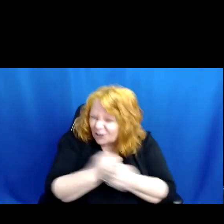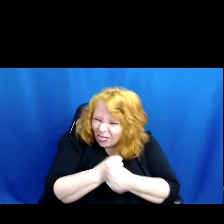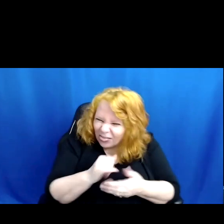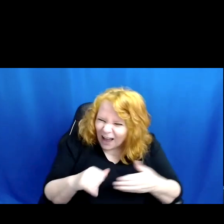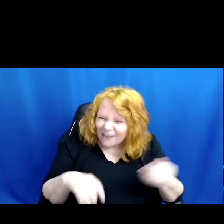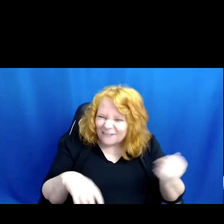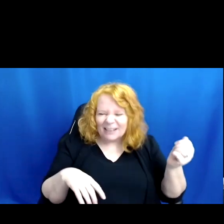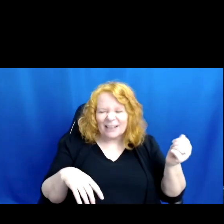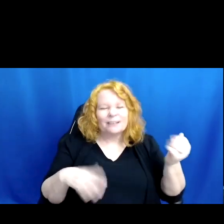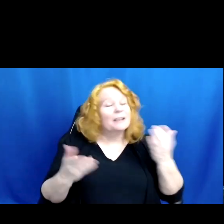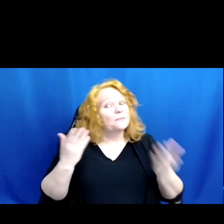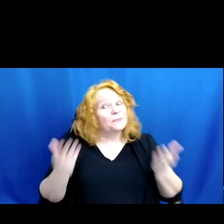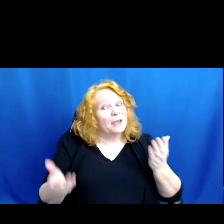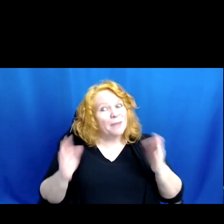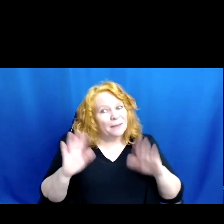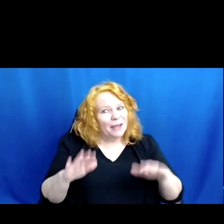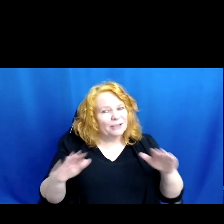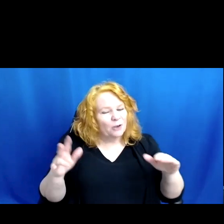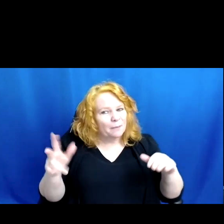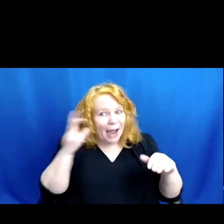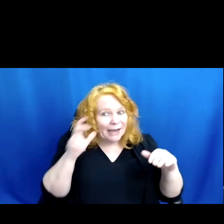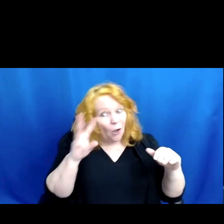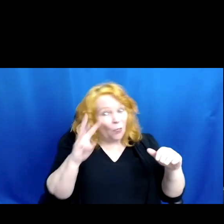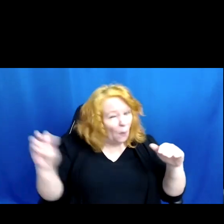They like listening to this Whee an awful lot.